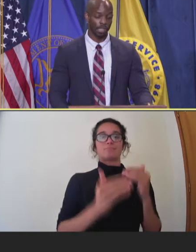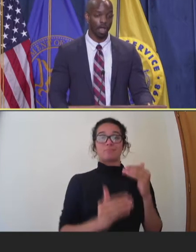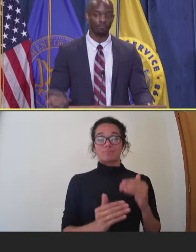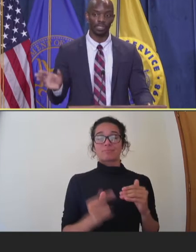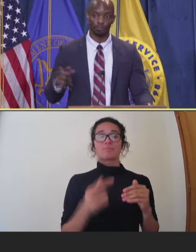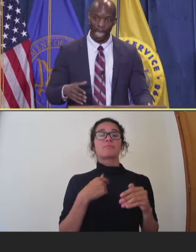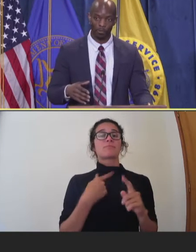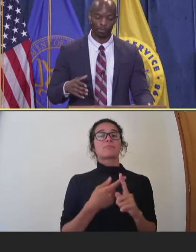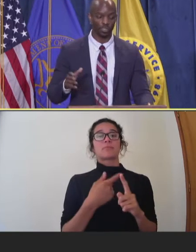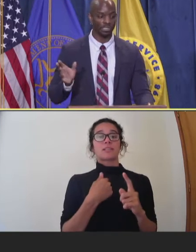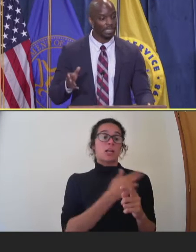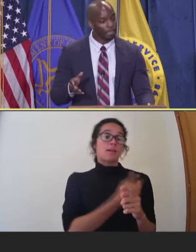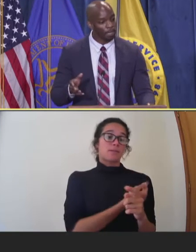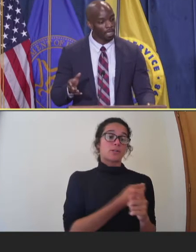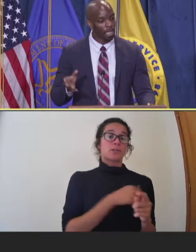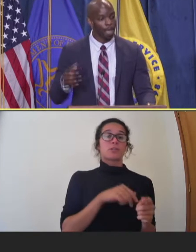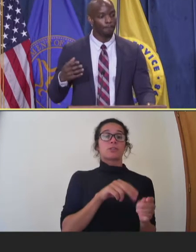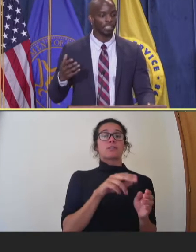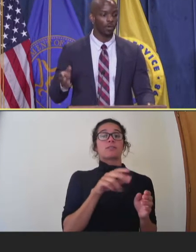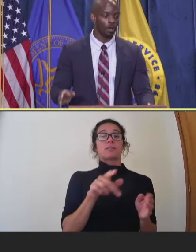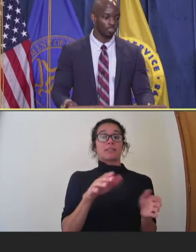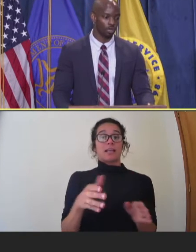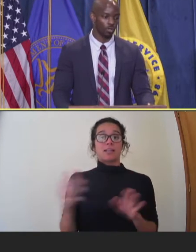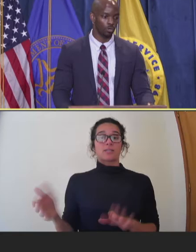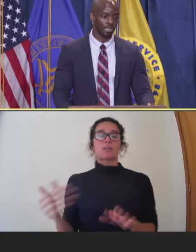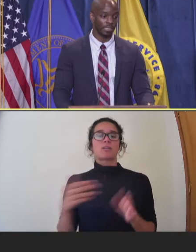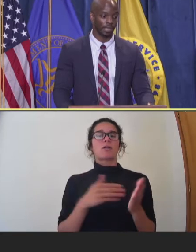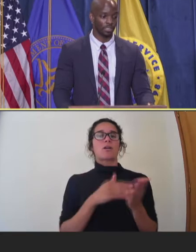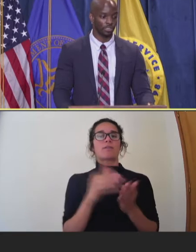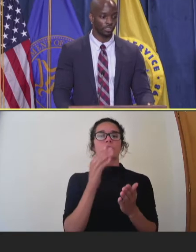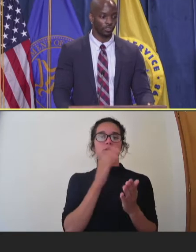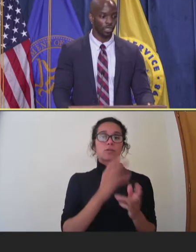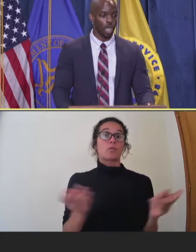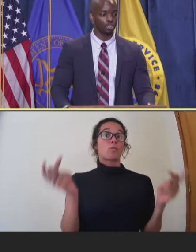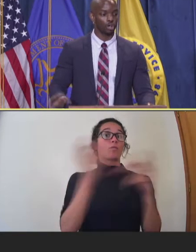are often compounded with stigma, mental health struggles and substance use. So,